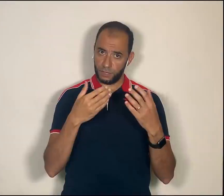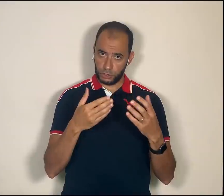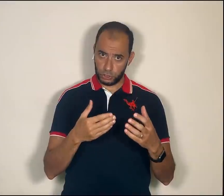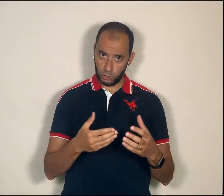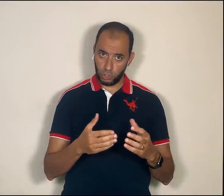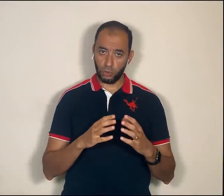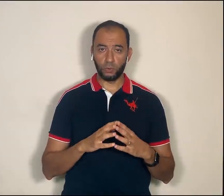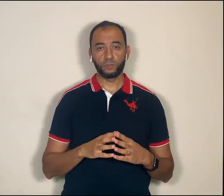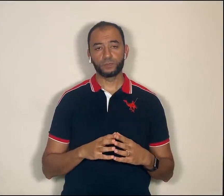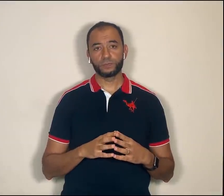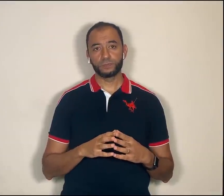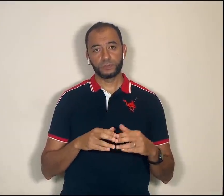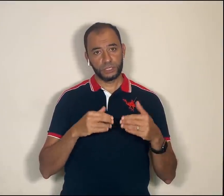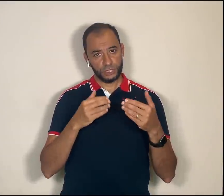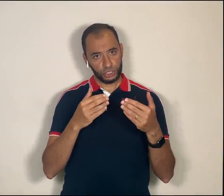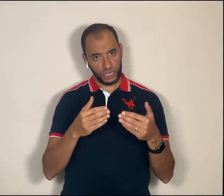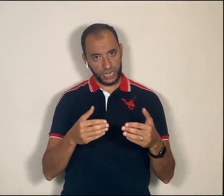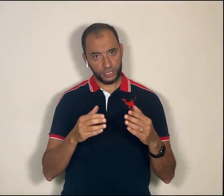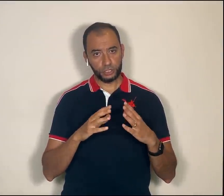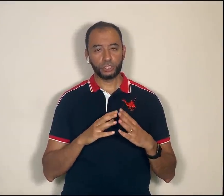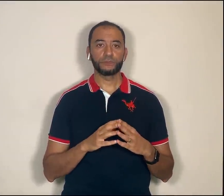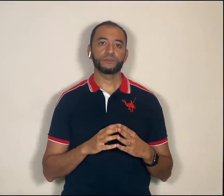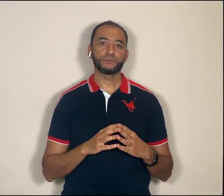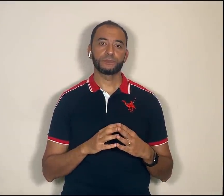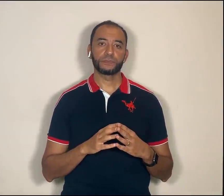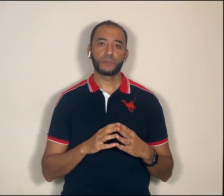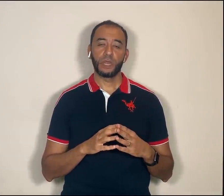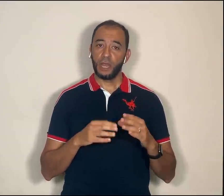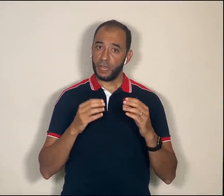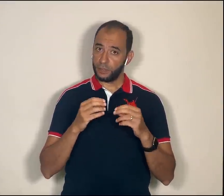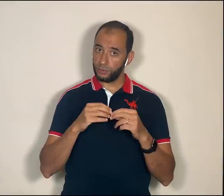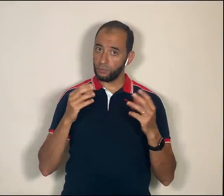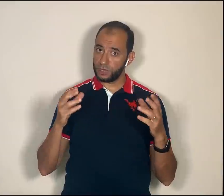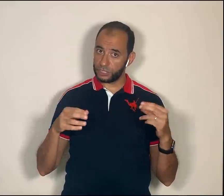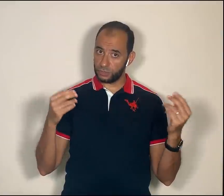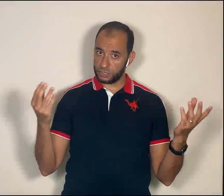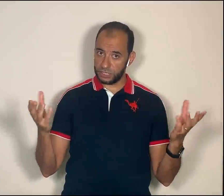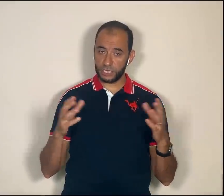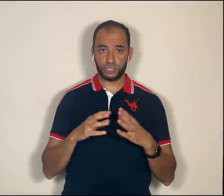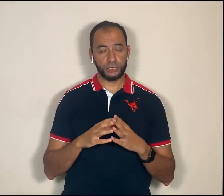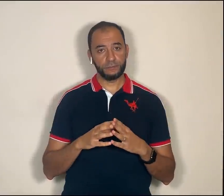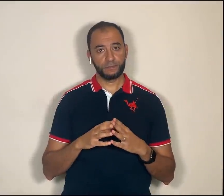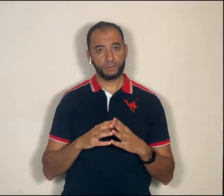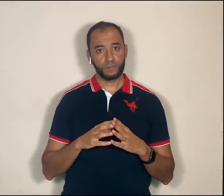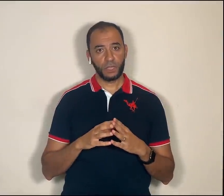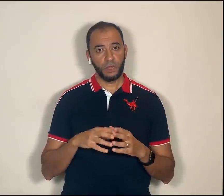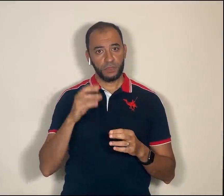very slow change. And through natural selection, the